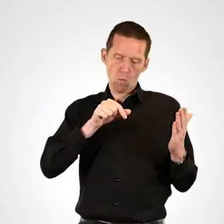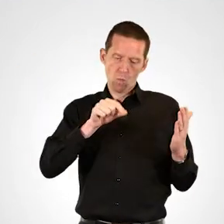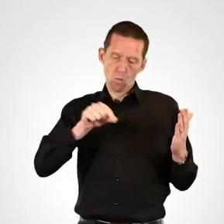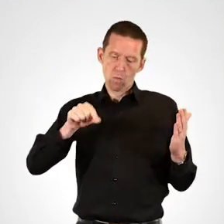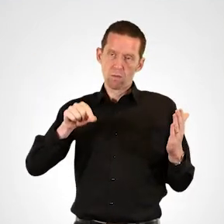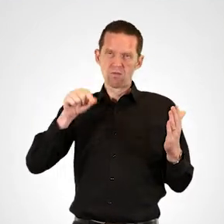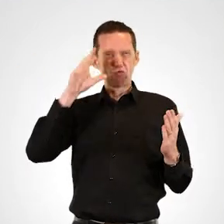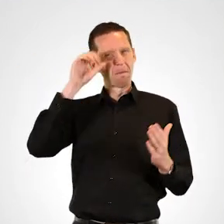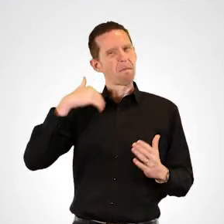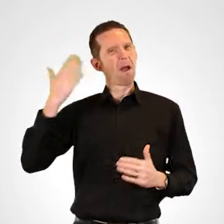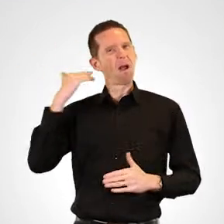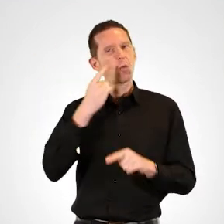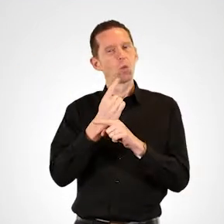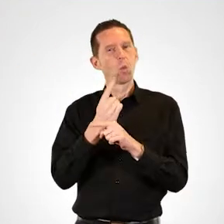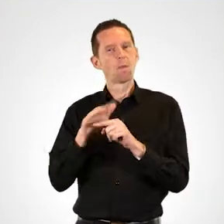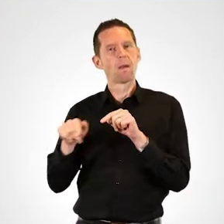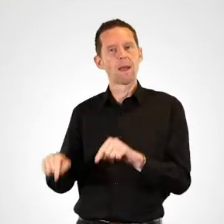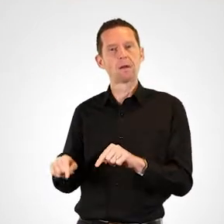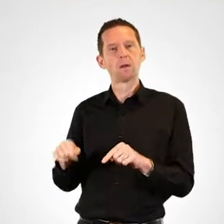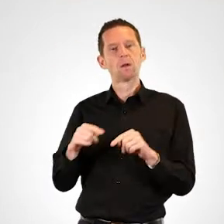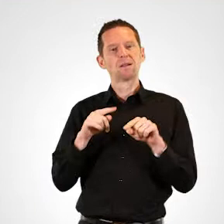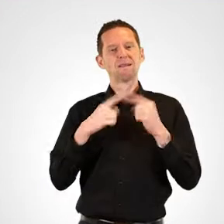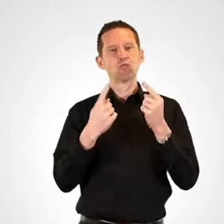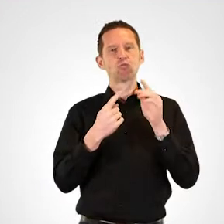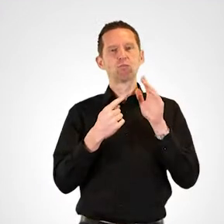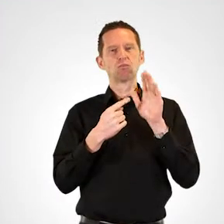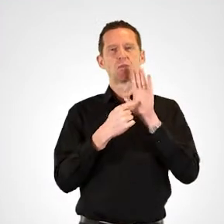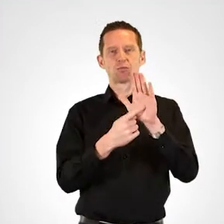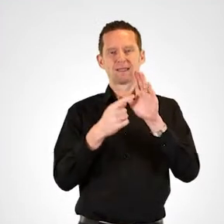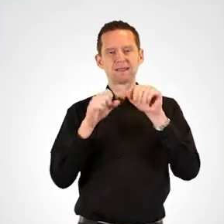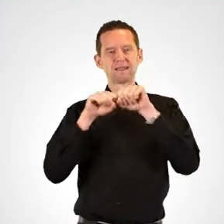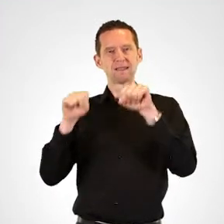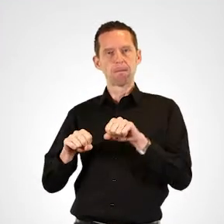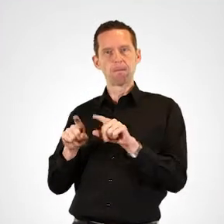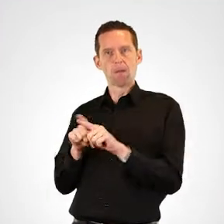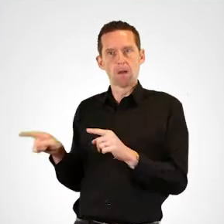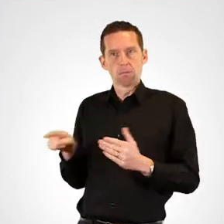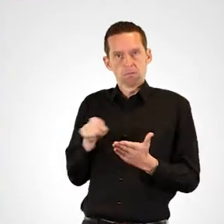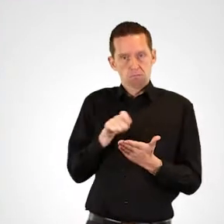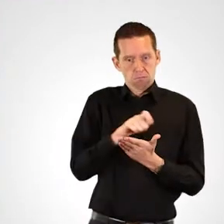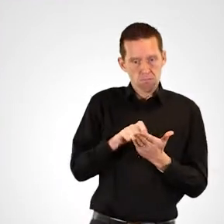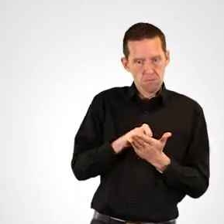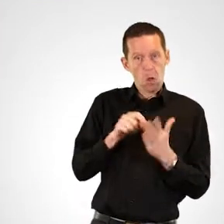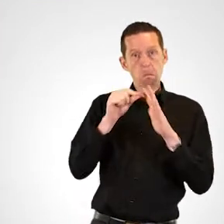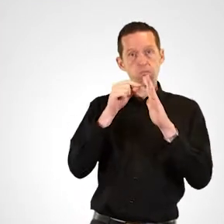Remember we talked about that? Different representation systems, that print is a representation system and it means something,